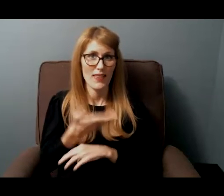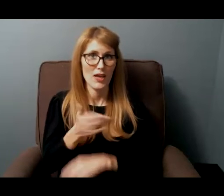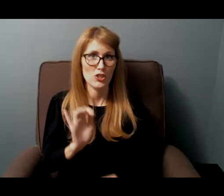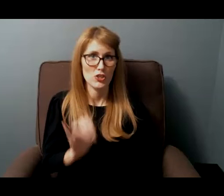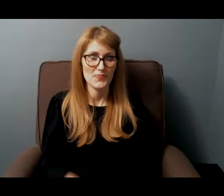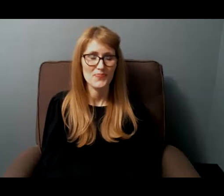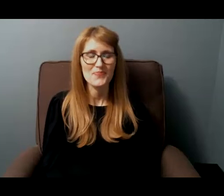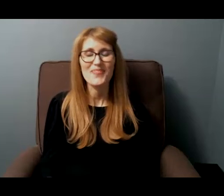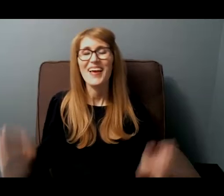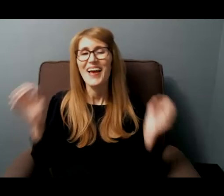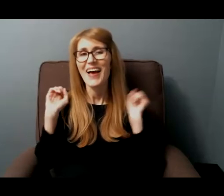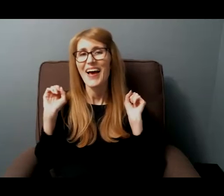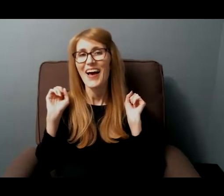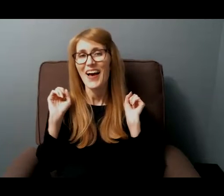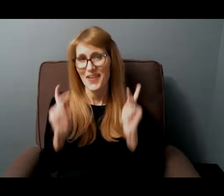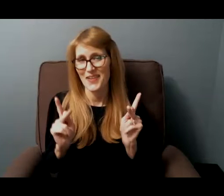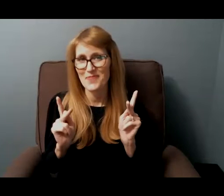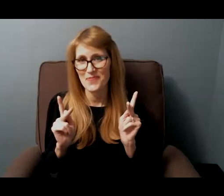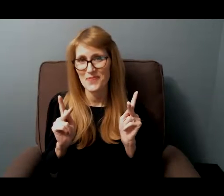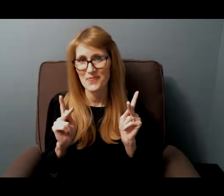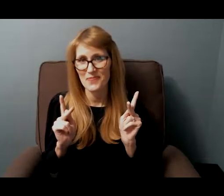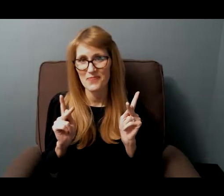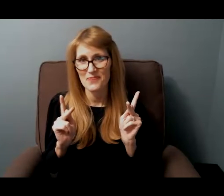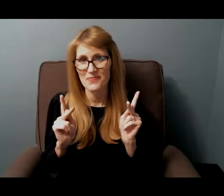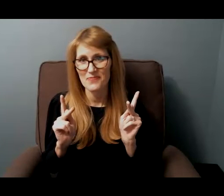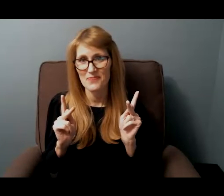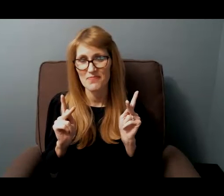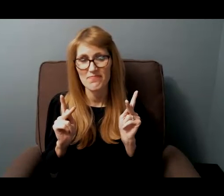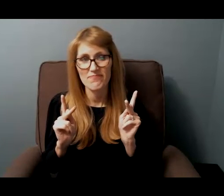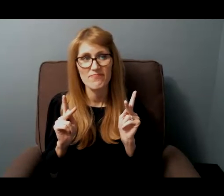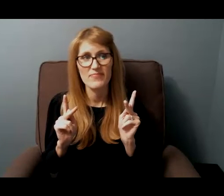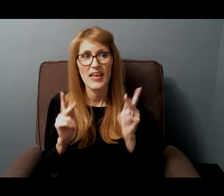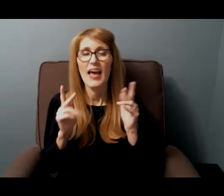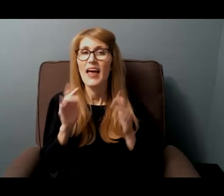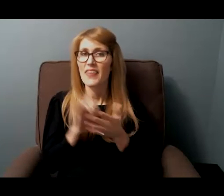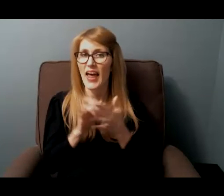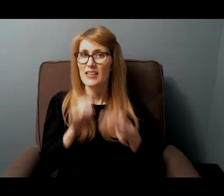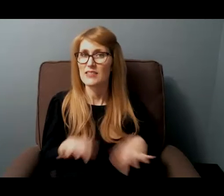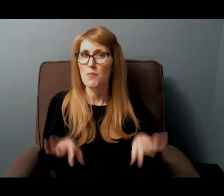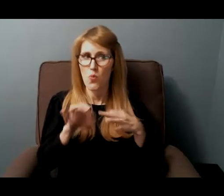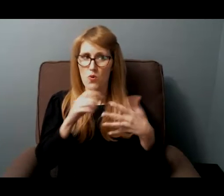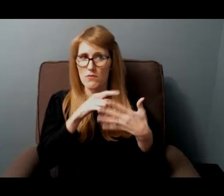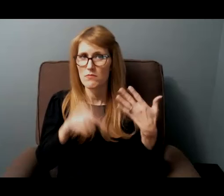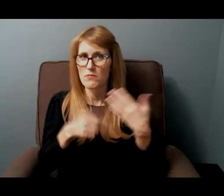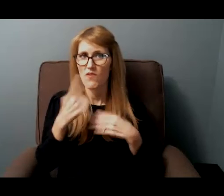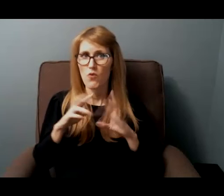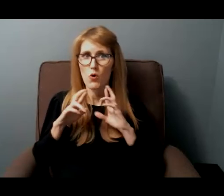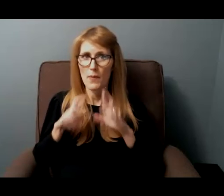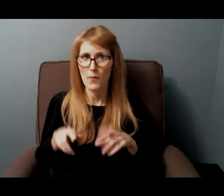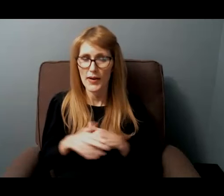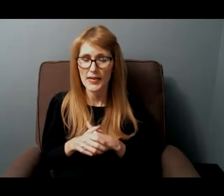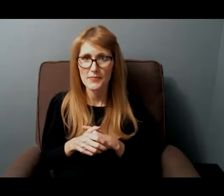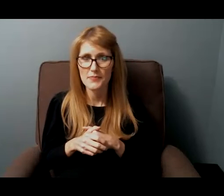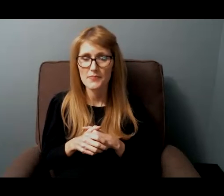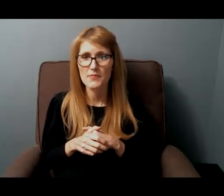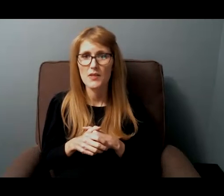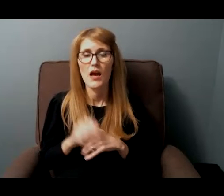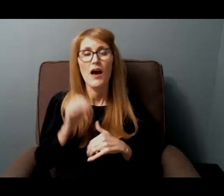All right. So that those are the key things about reporting. Just some final tips I would